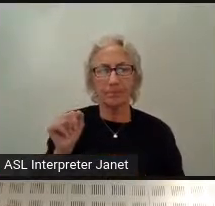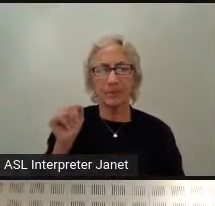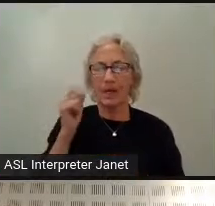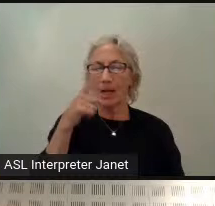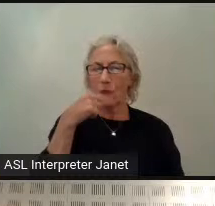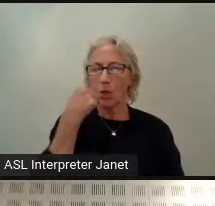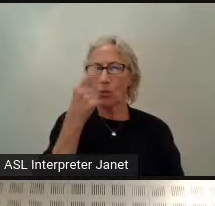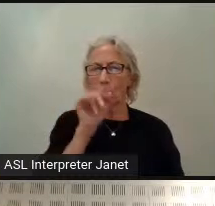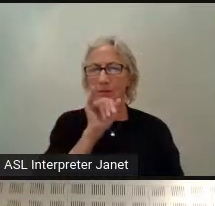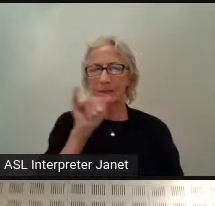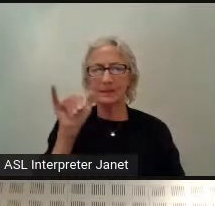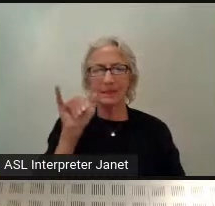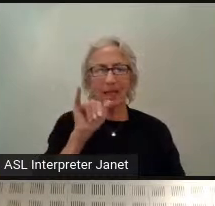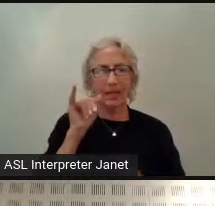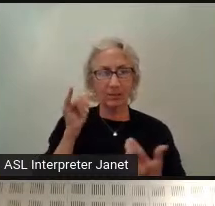Ole Guldberg: Hi.